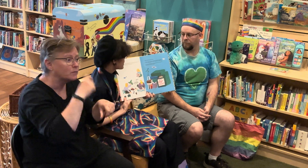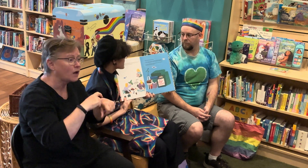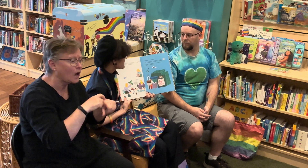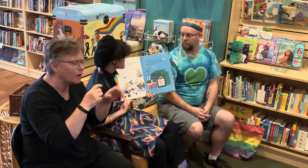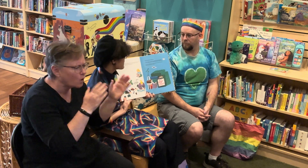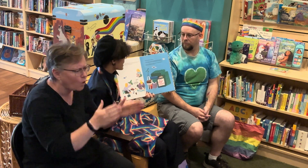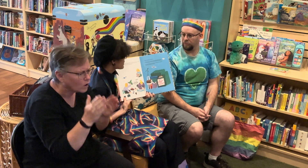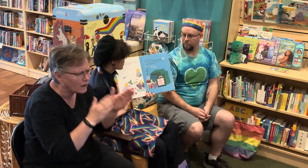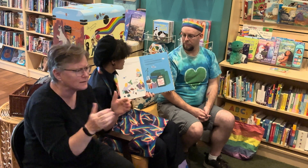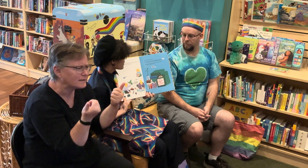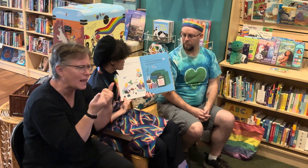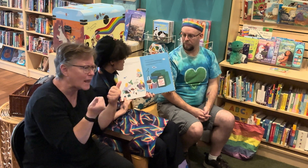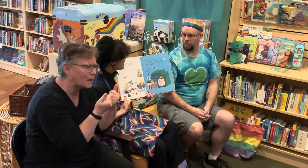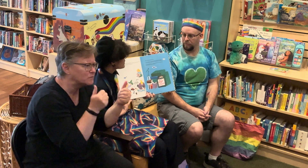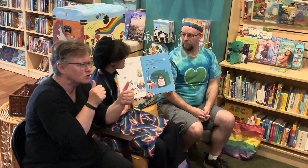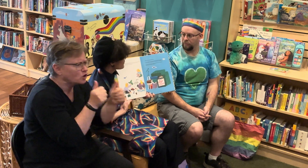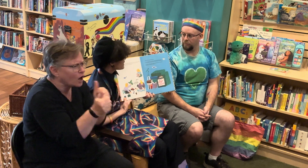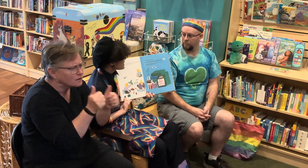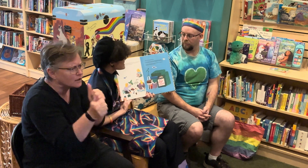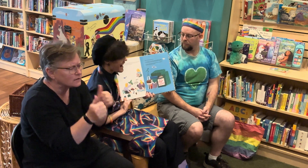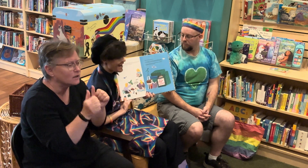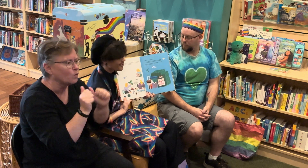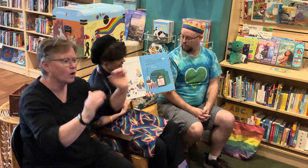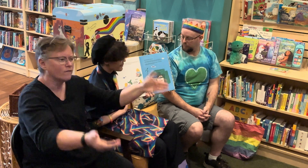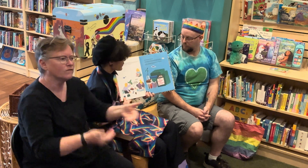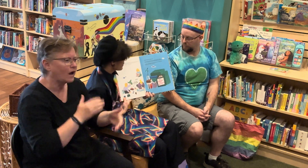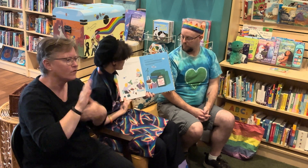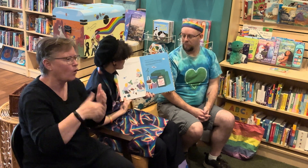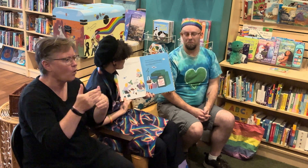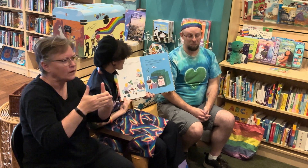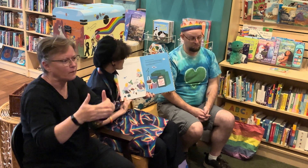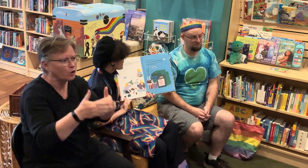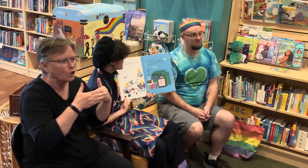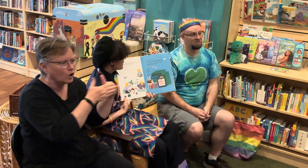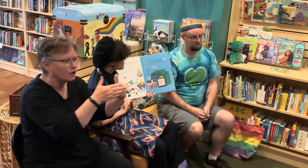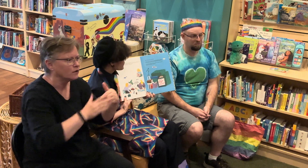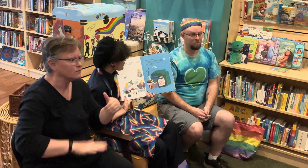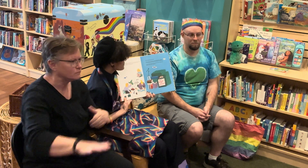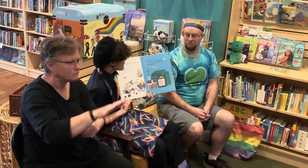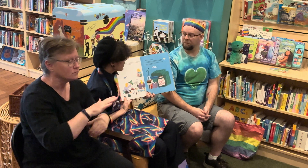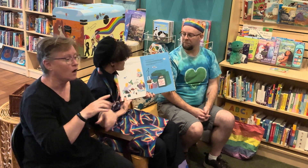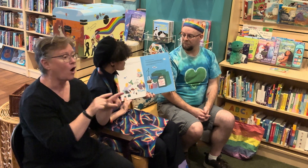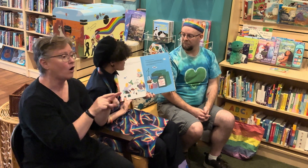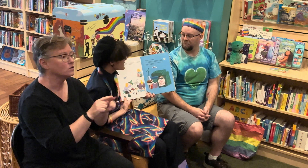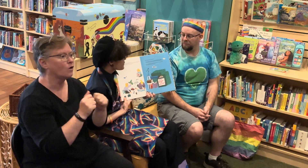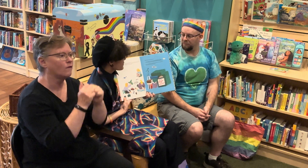contests in backyard, and he would invite the entire neighborhood. He also formed clubs with secret